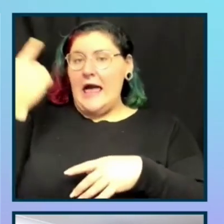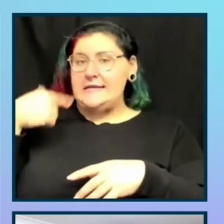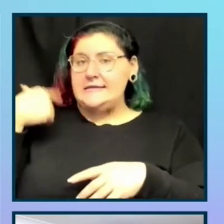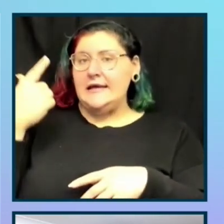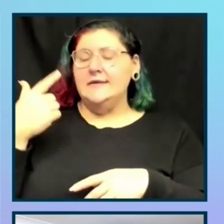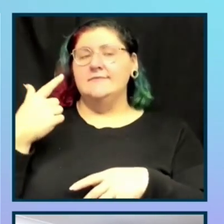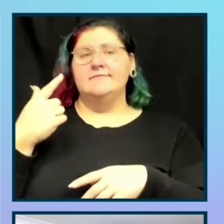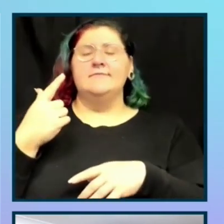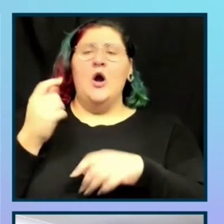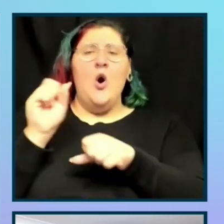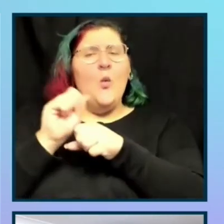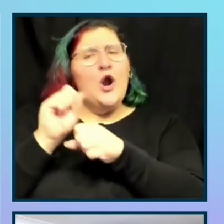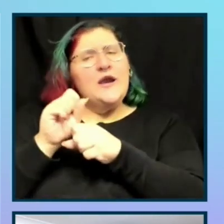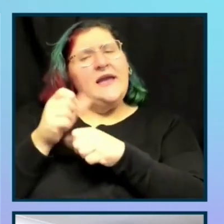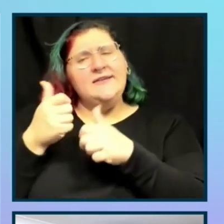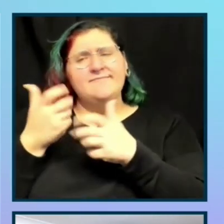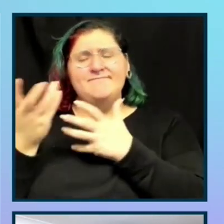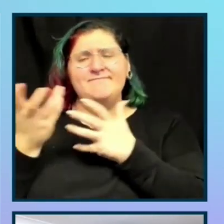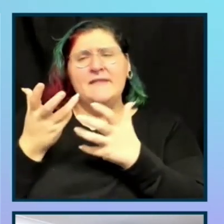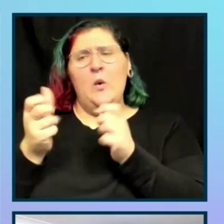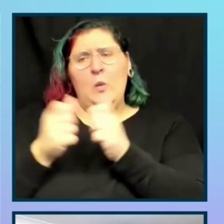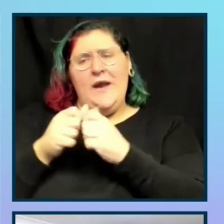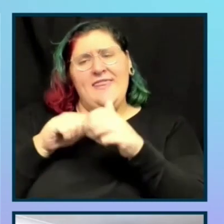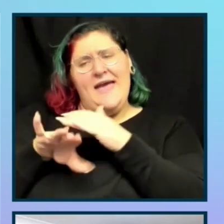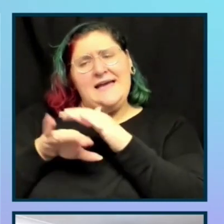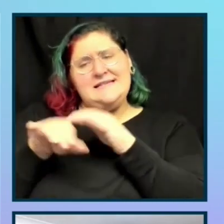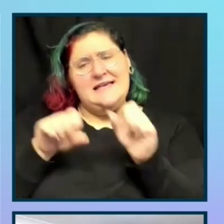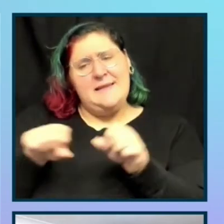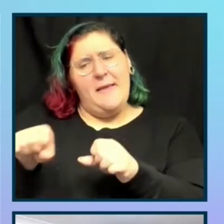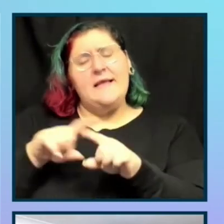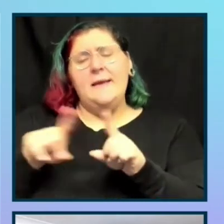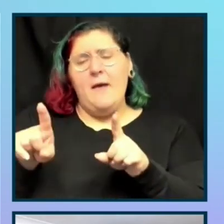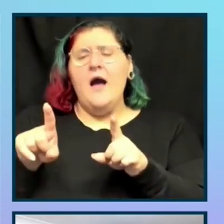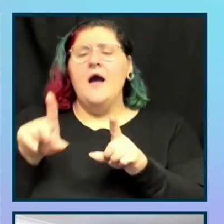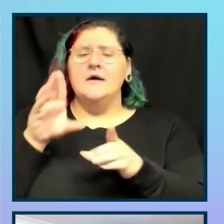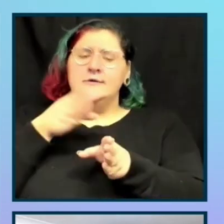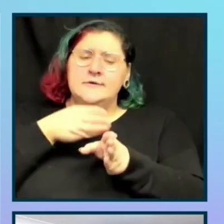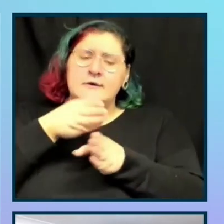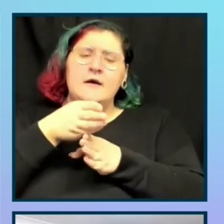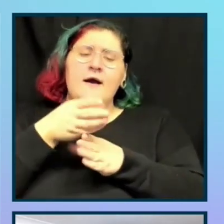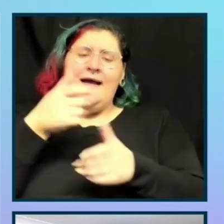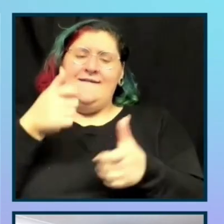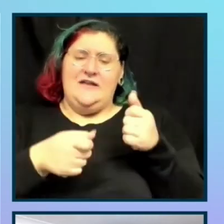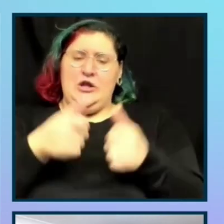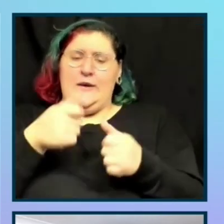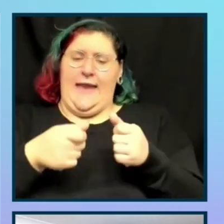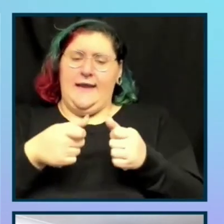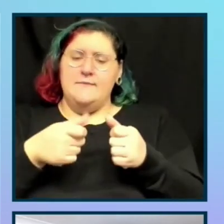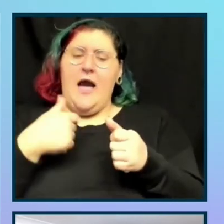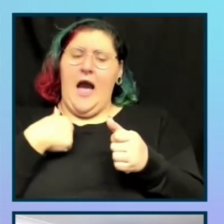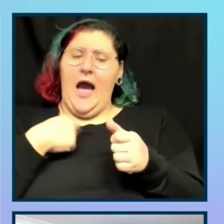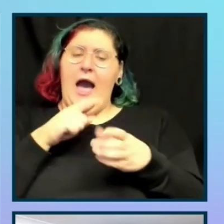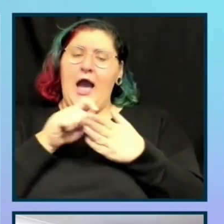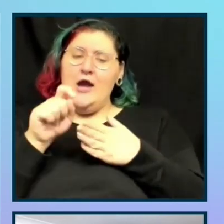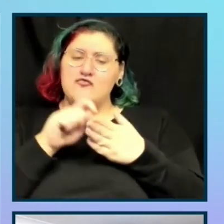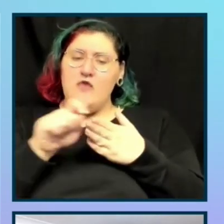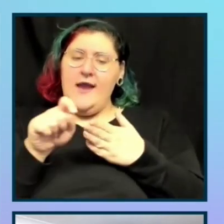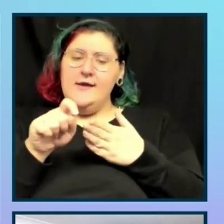But video games wise, I write reviews for my website, which will be on the links slide at the end.